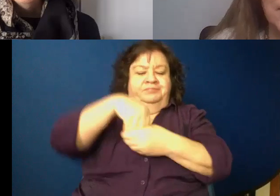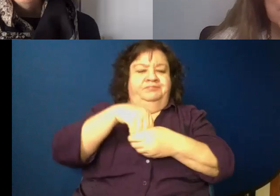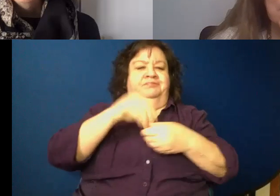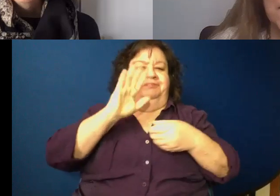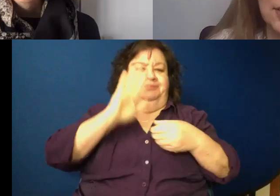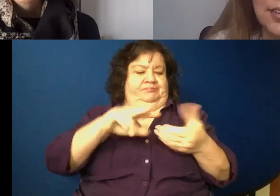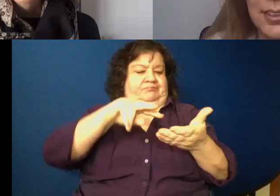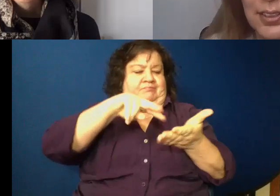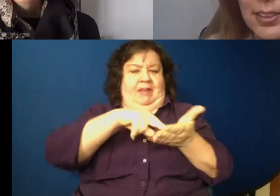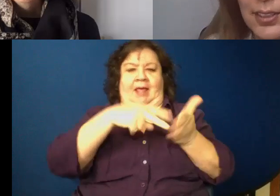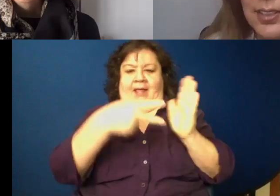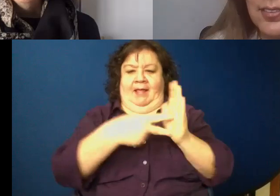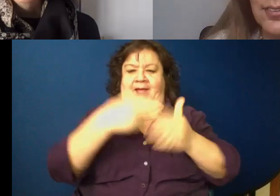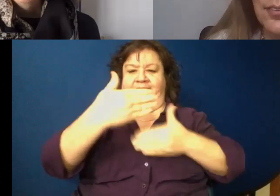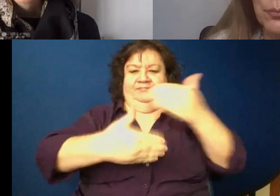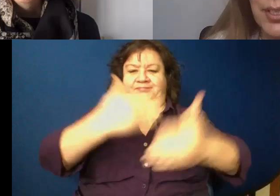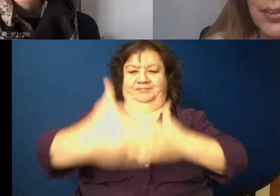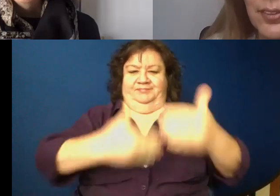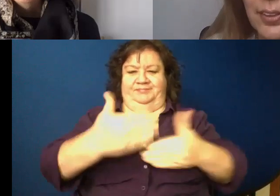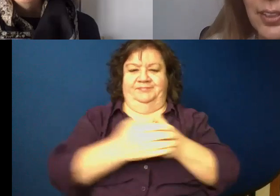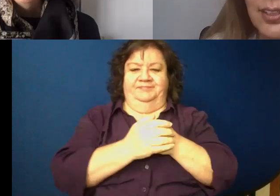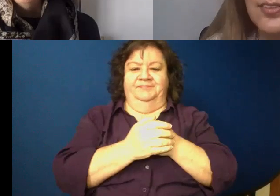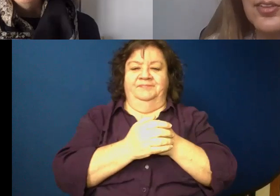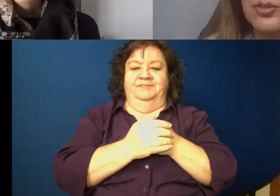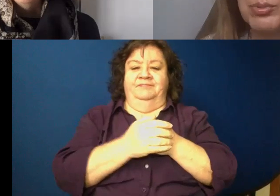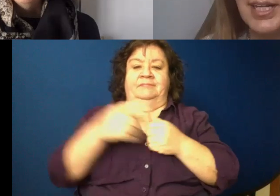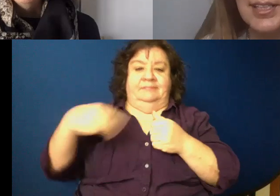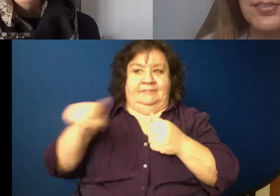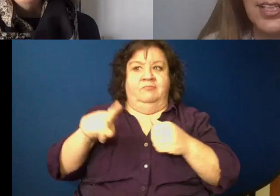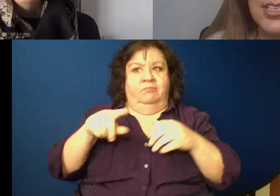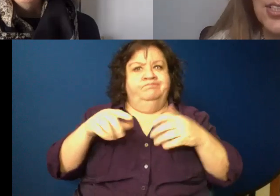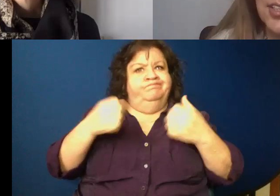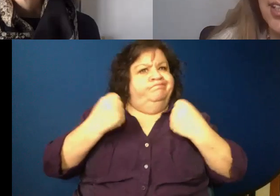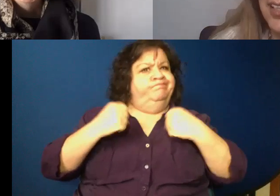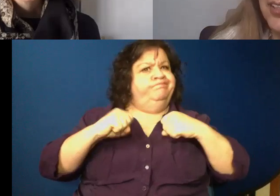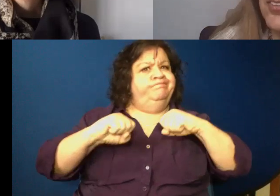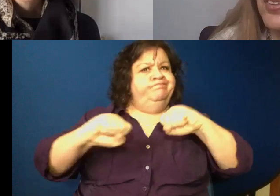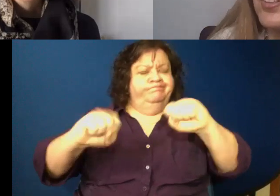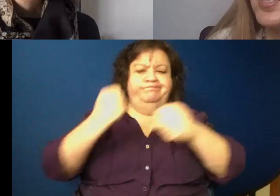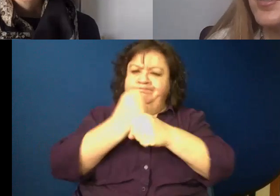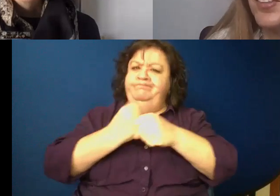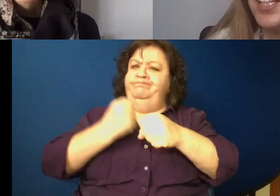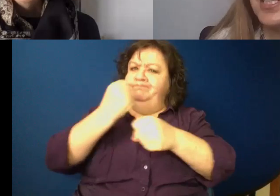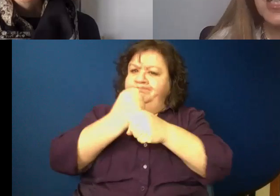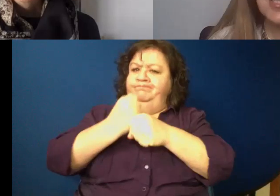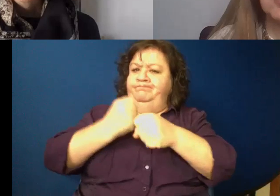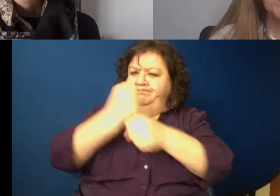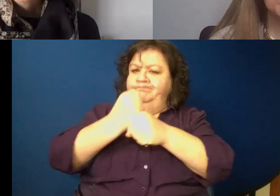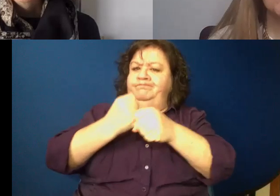included in the needs assessment and planning stage and kirsten is again an active member of